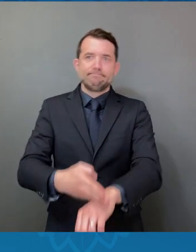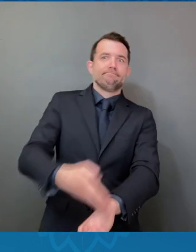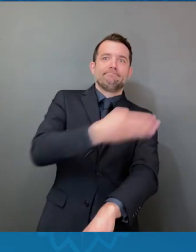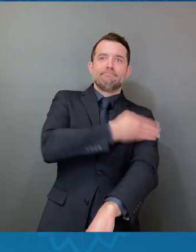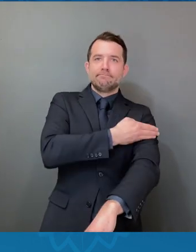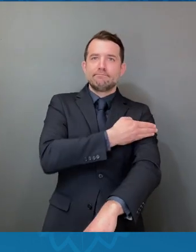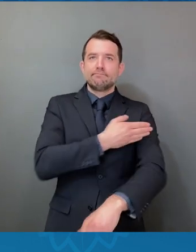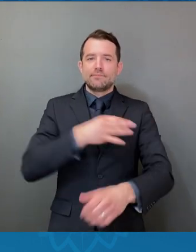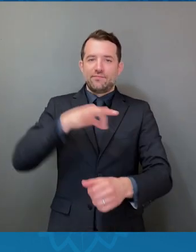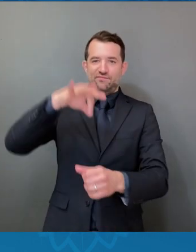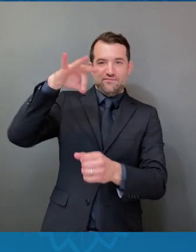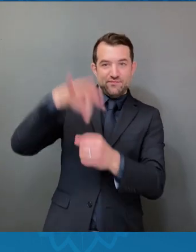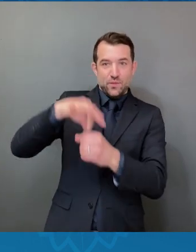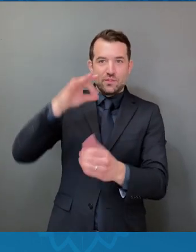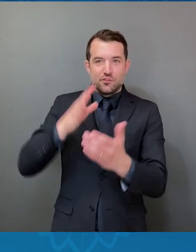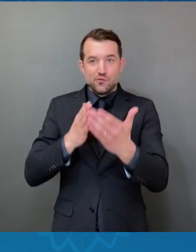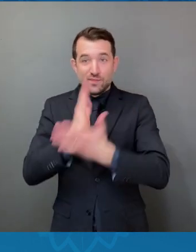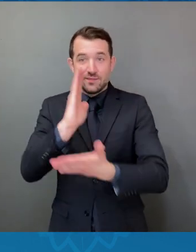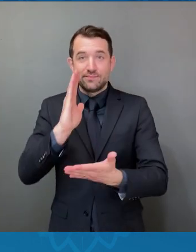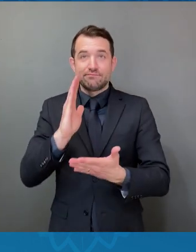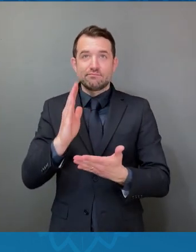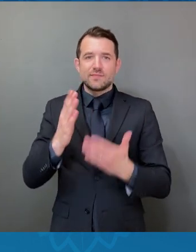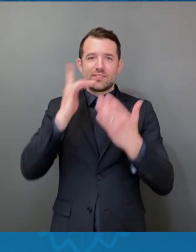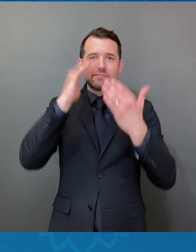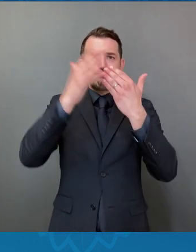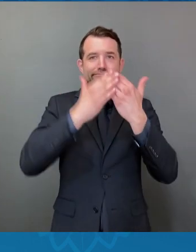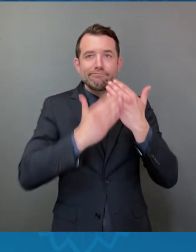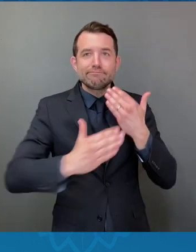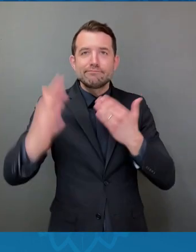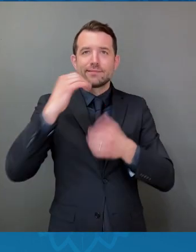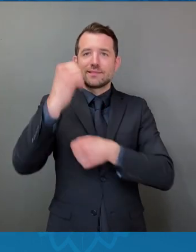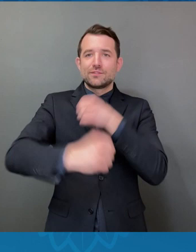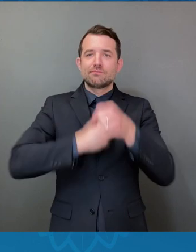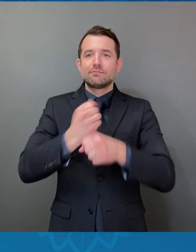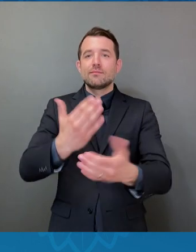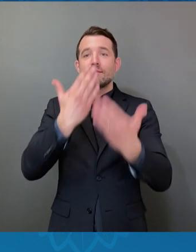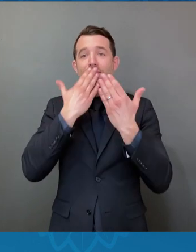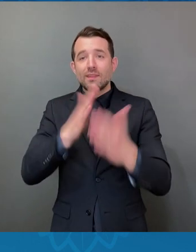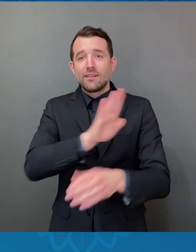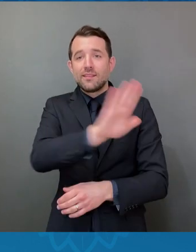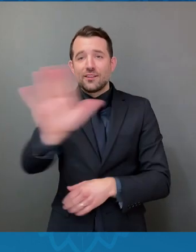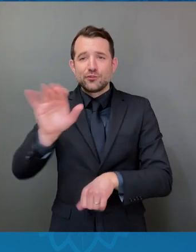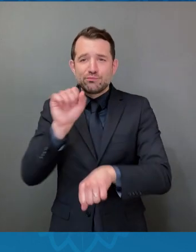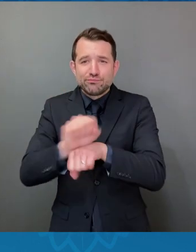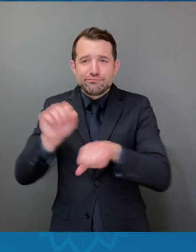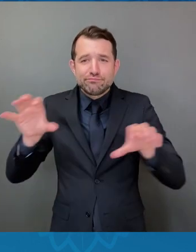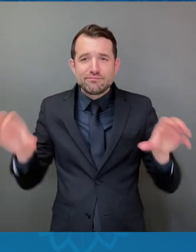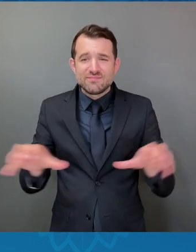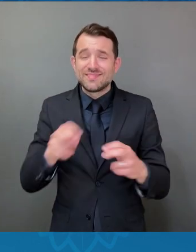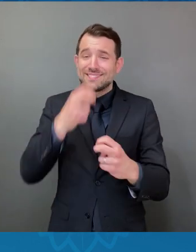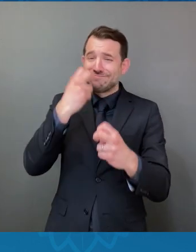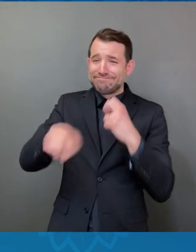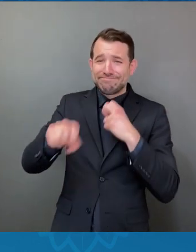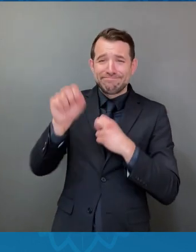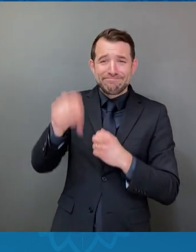Thank you all for the work you do. Thank you for the work you do. It's hard work. It is work that is done